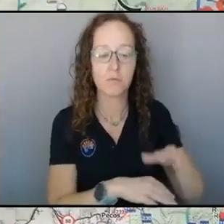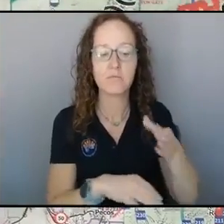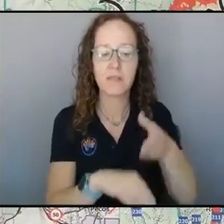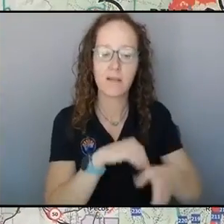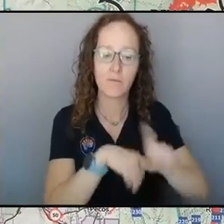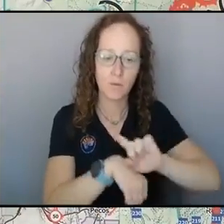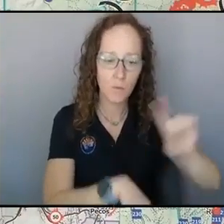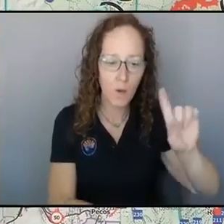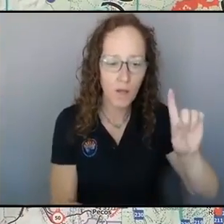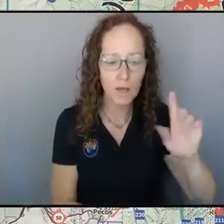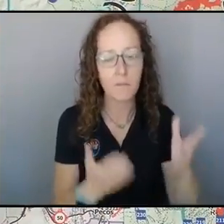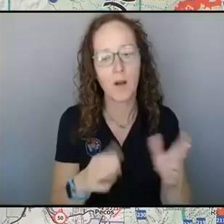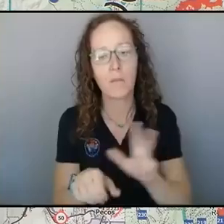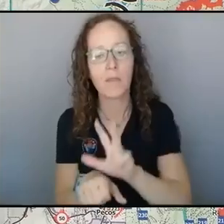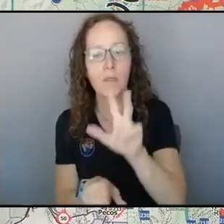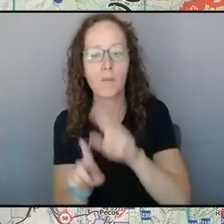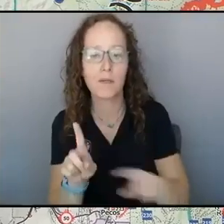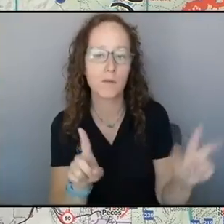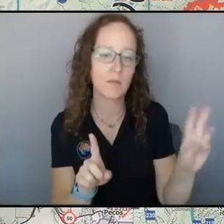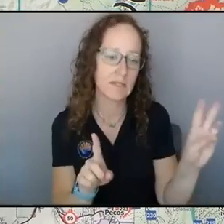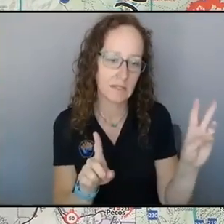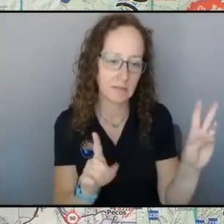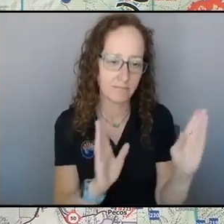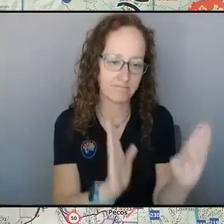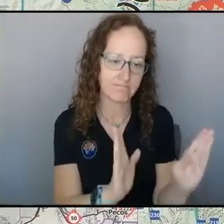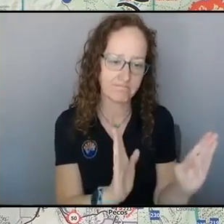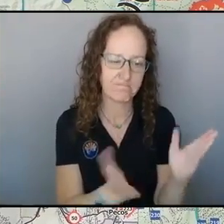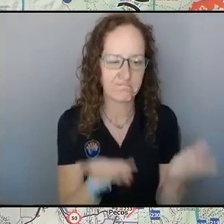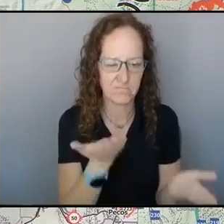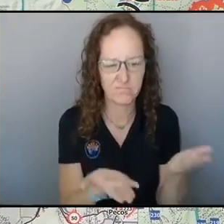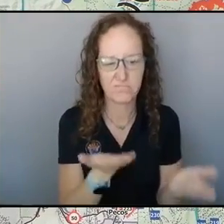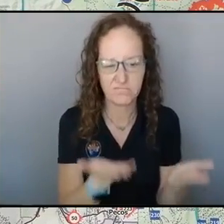and 6:00 PM today. Again the primary threats are going to be